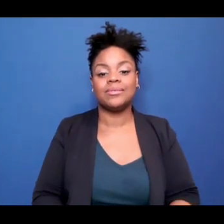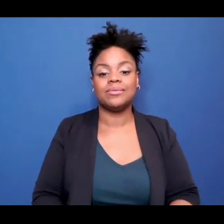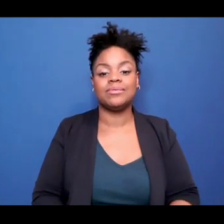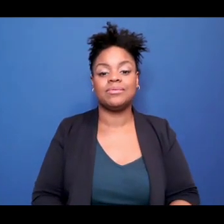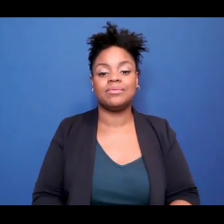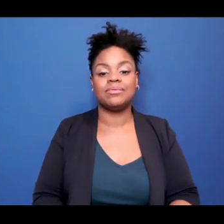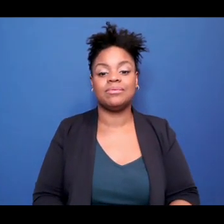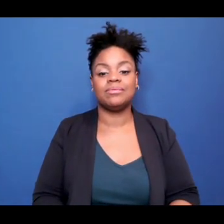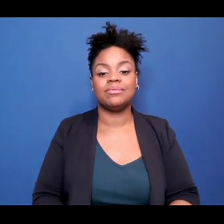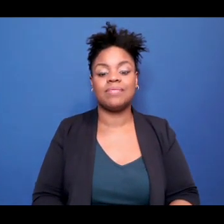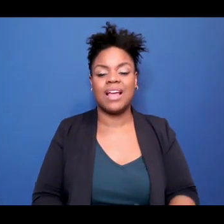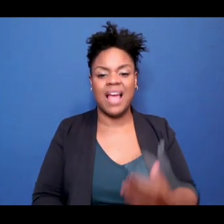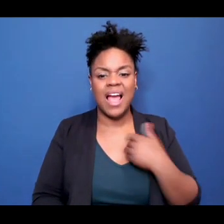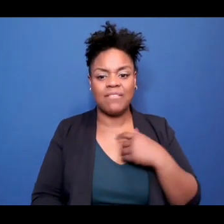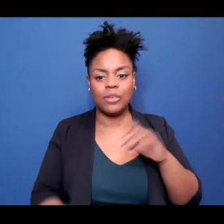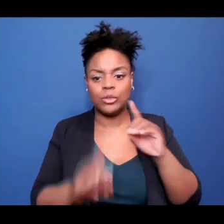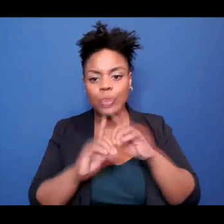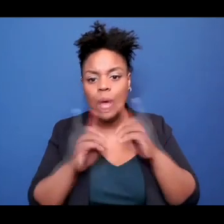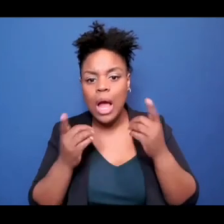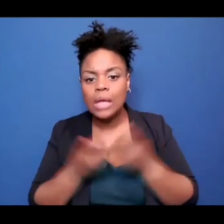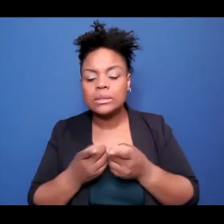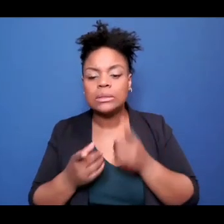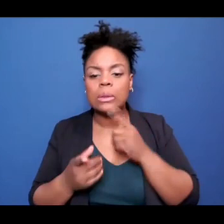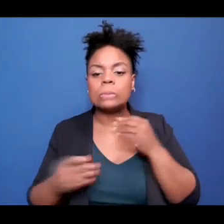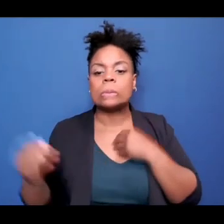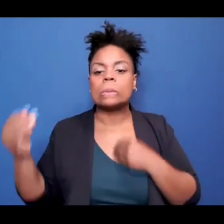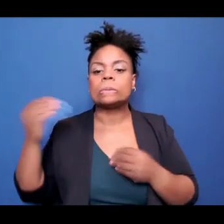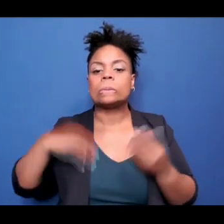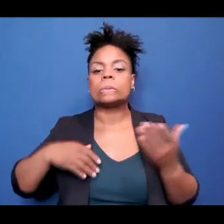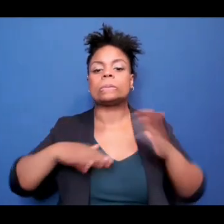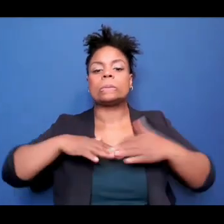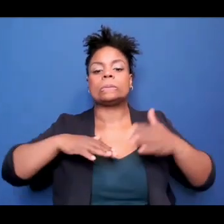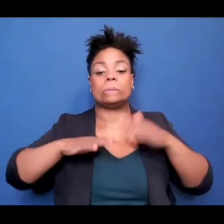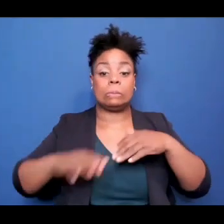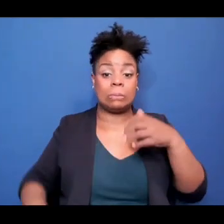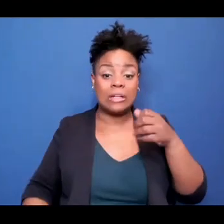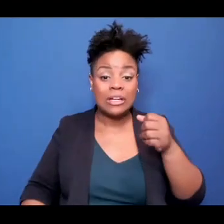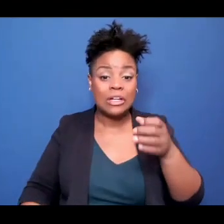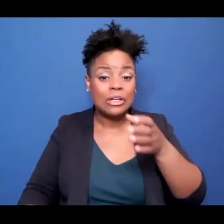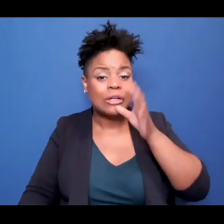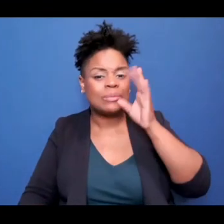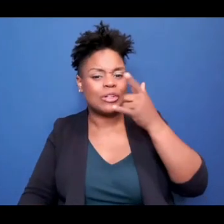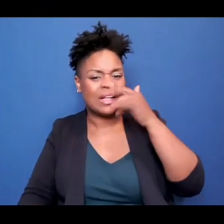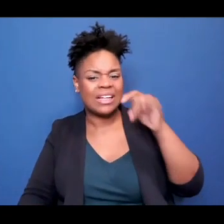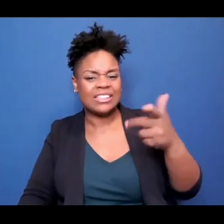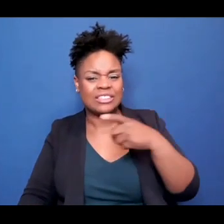THEY HAD DOE NUTS THAT THE CHEF IN QUESTION ADMITTED TO OCCASIONAL NEEGHT A BOWL WITH